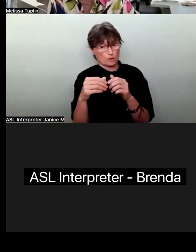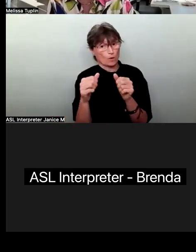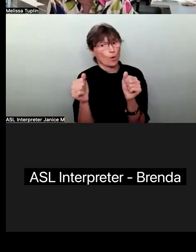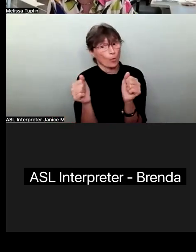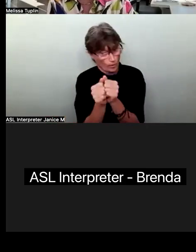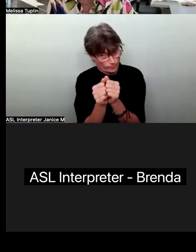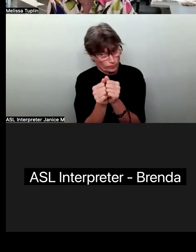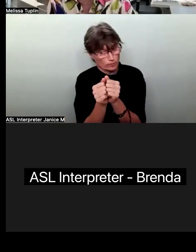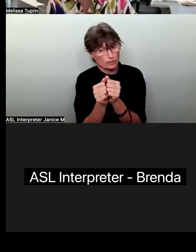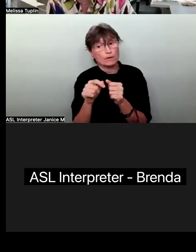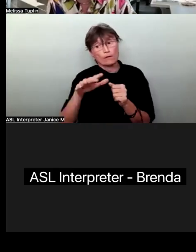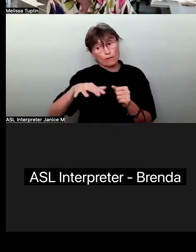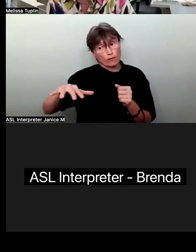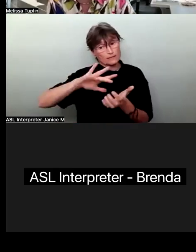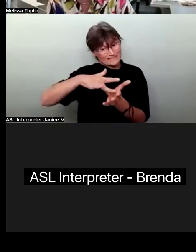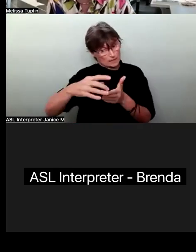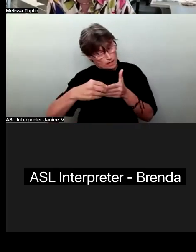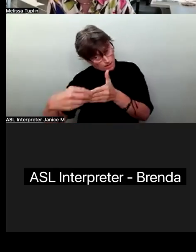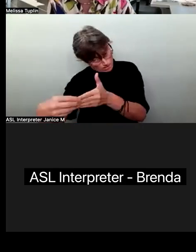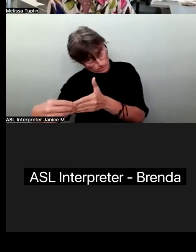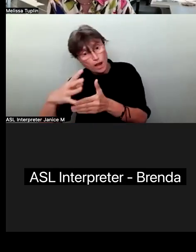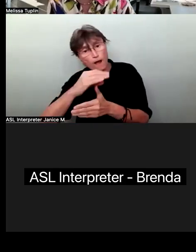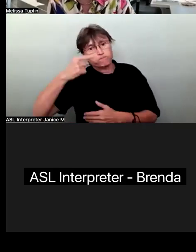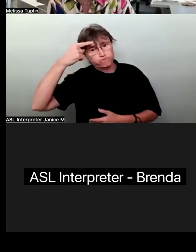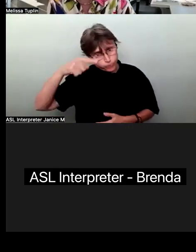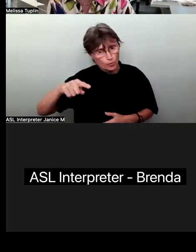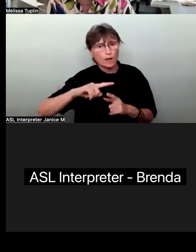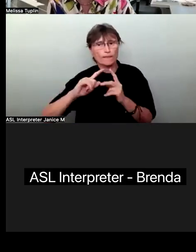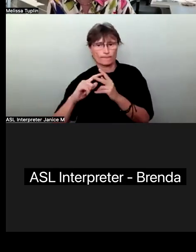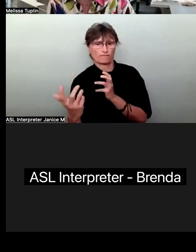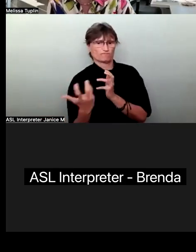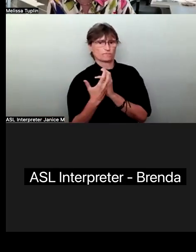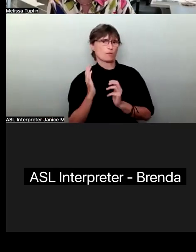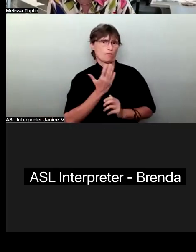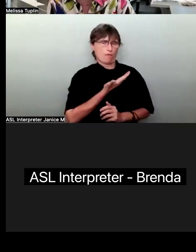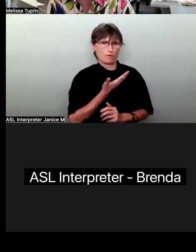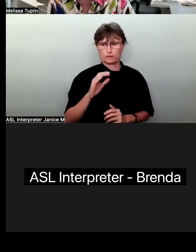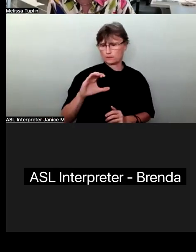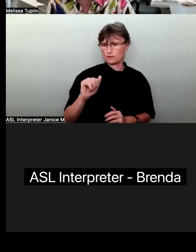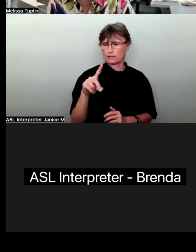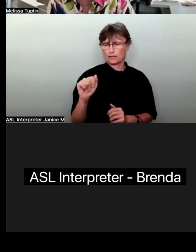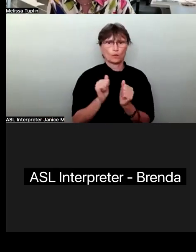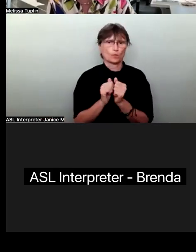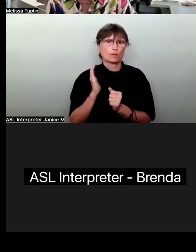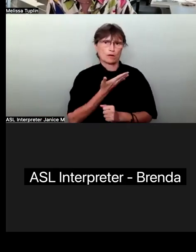equity priority groups is tied directly to CADA’s definition of equity in our Strategic Framework,